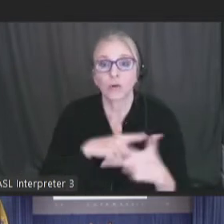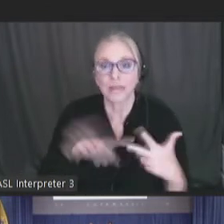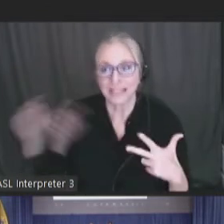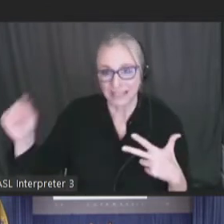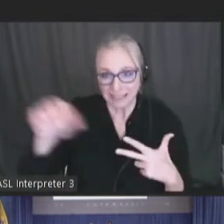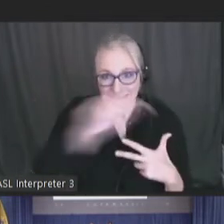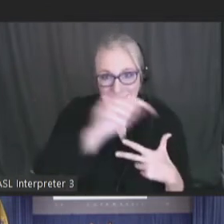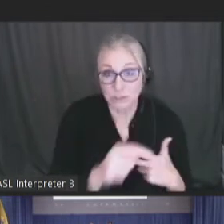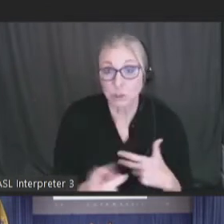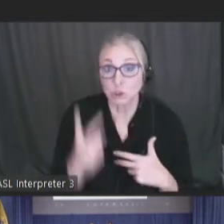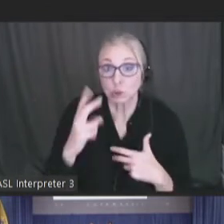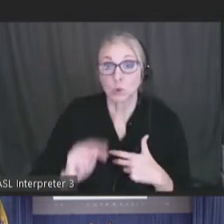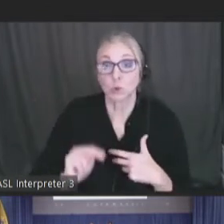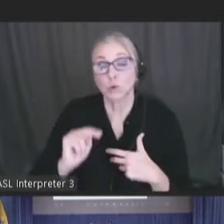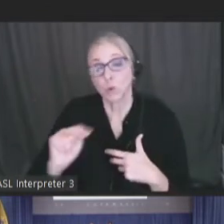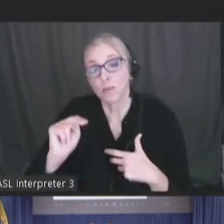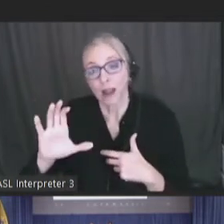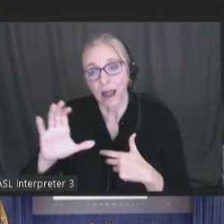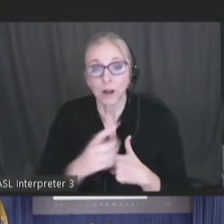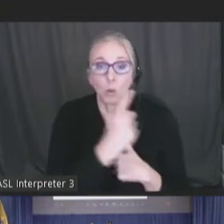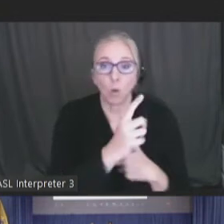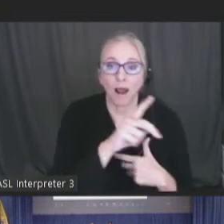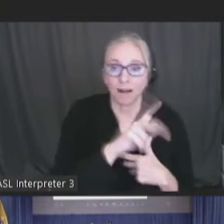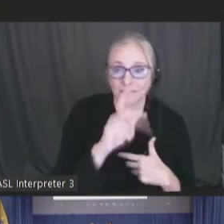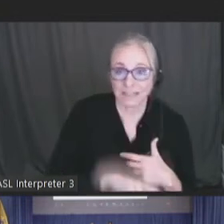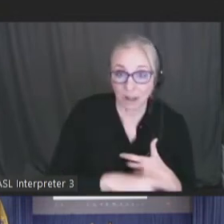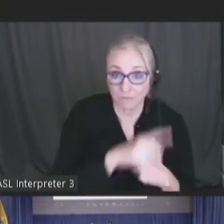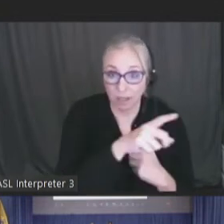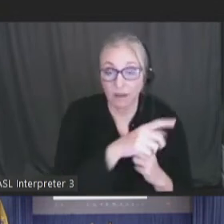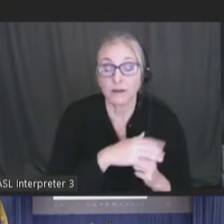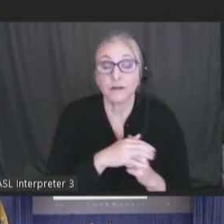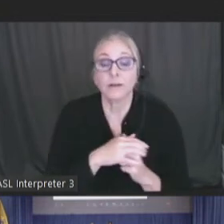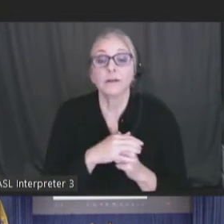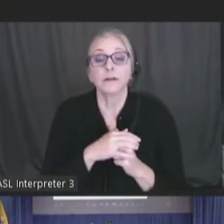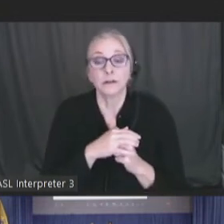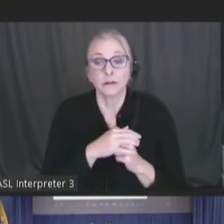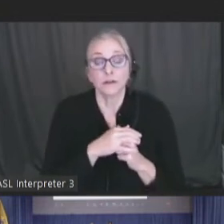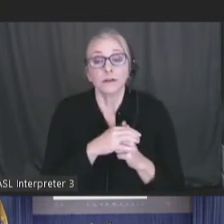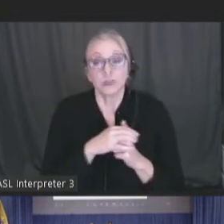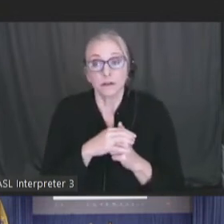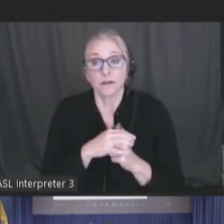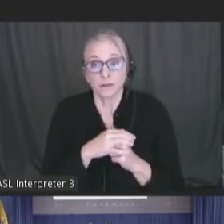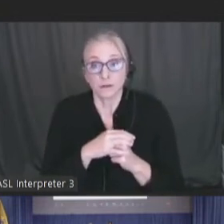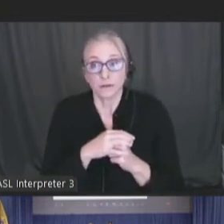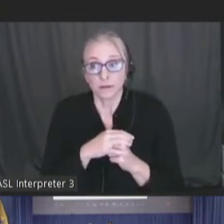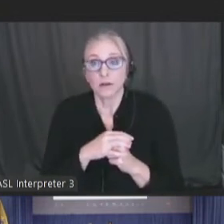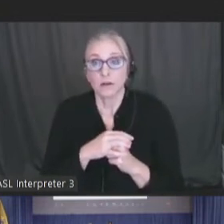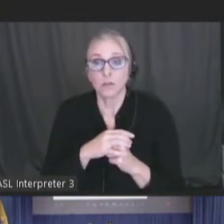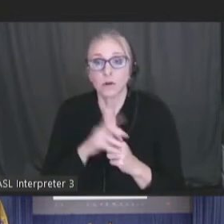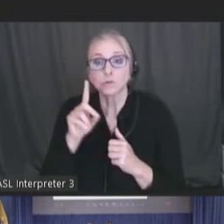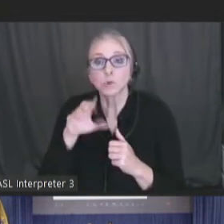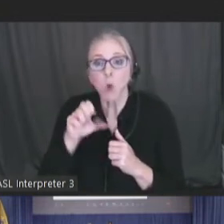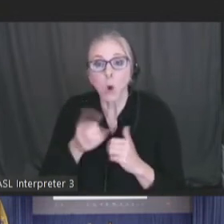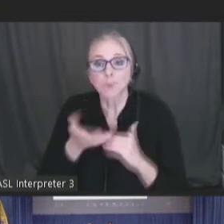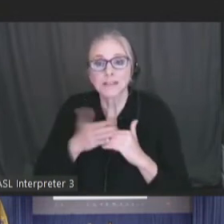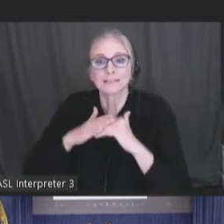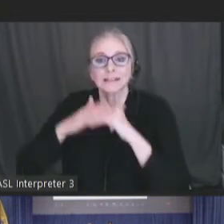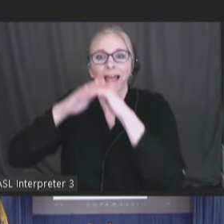them in North Carolina, one in Philadelphia. And we're -- there's a dose escalation phase. It's